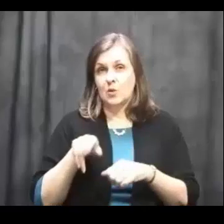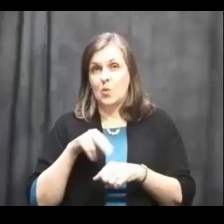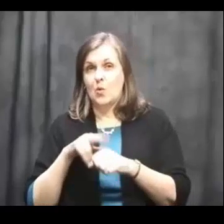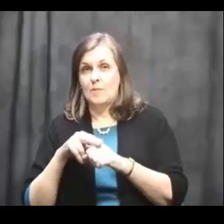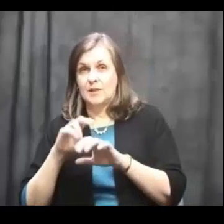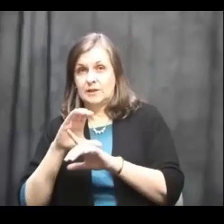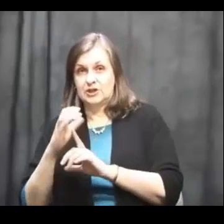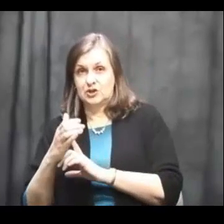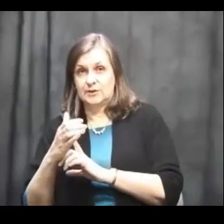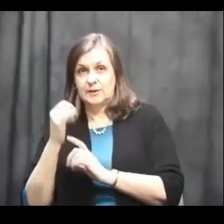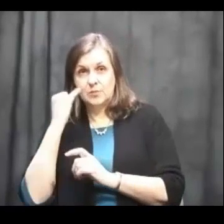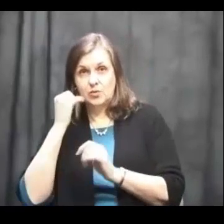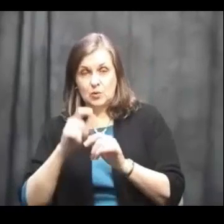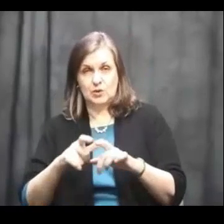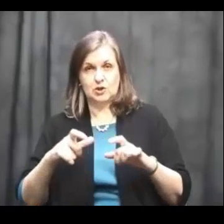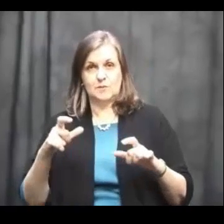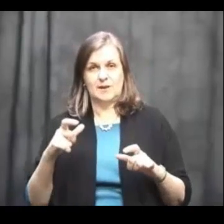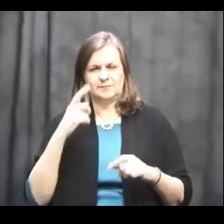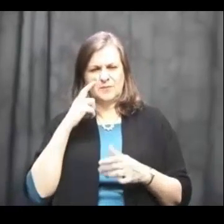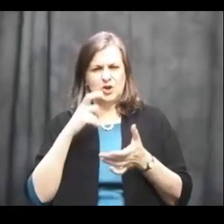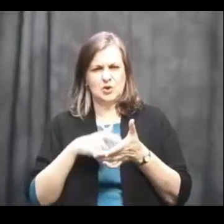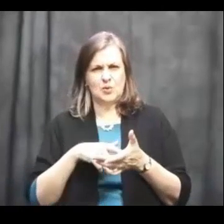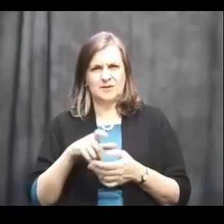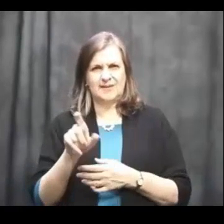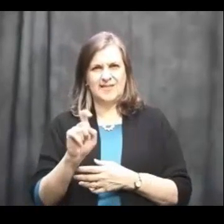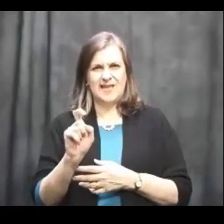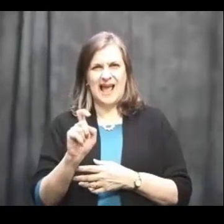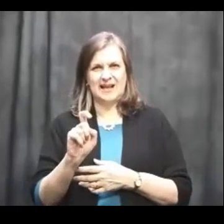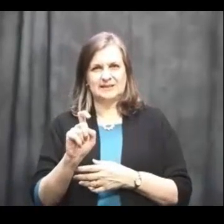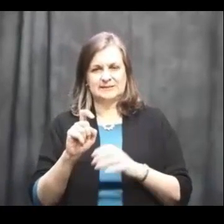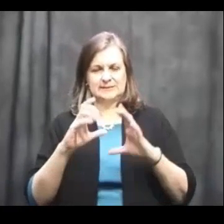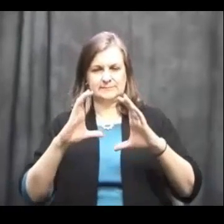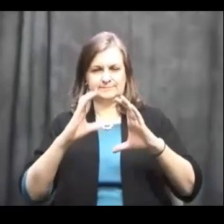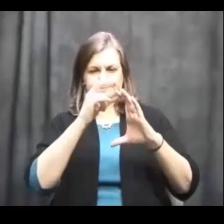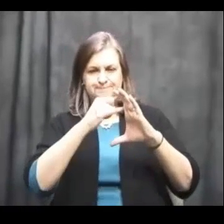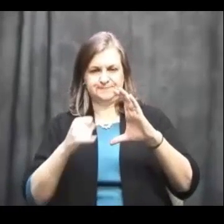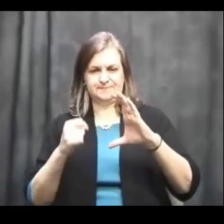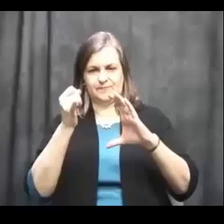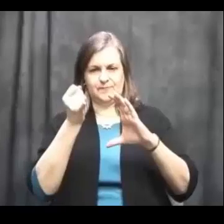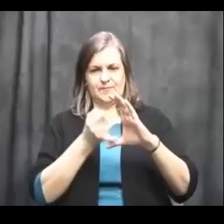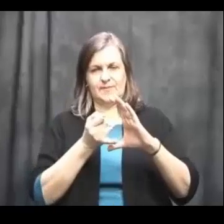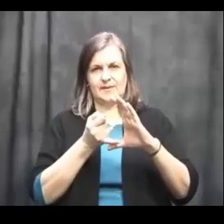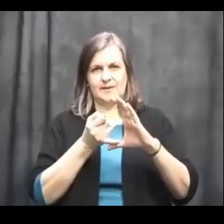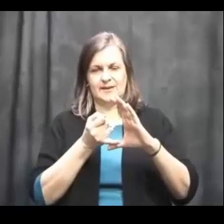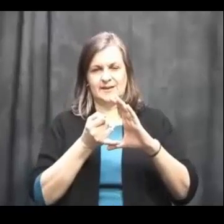normal conditions. So if we zoom out -- we see that "X" in the middle we've talked about this before